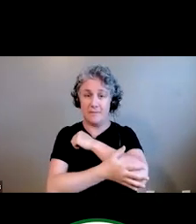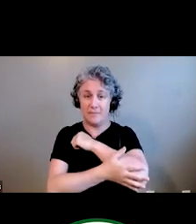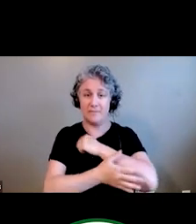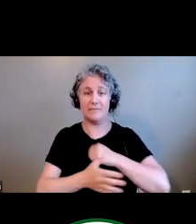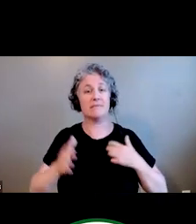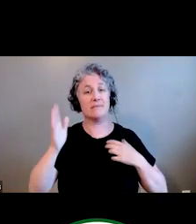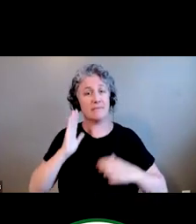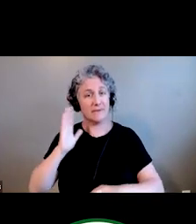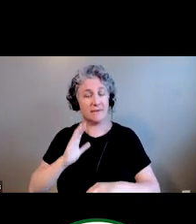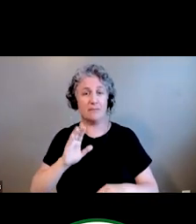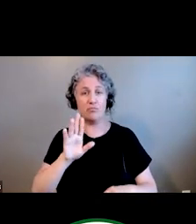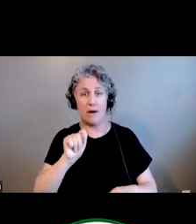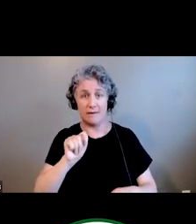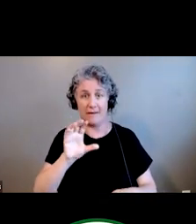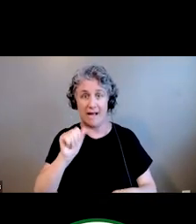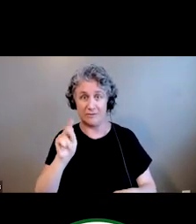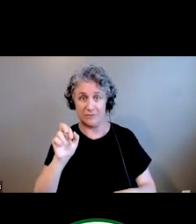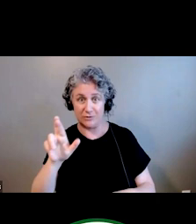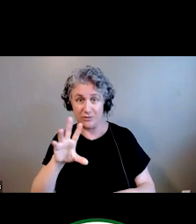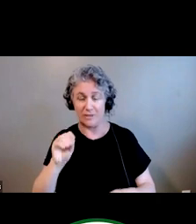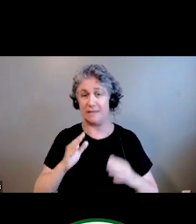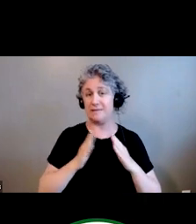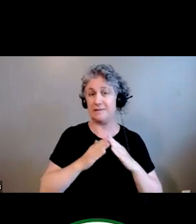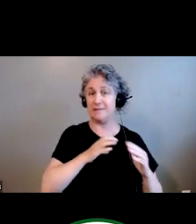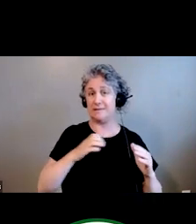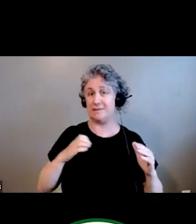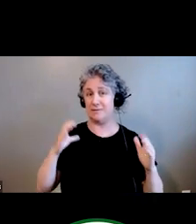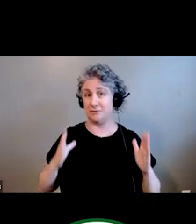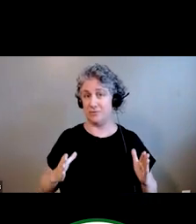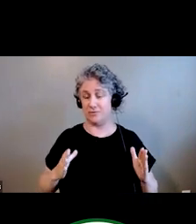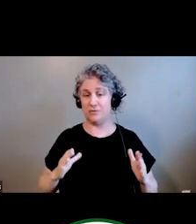across Canada and Northwest Territories with inclusion Canada.